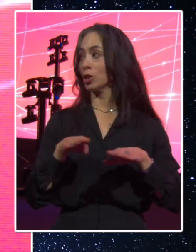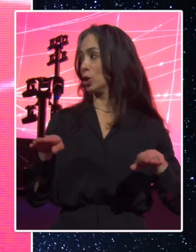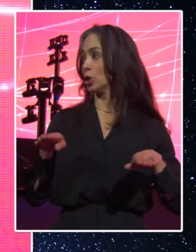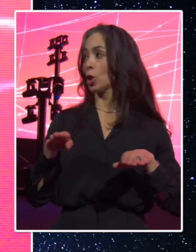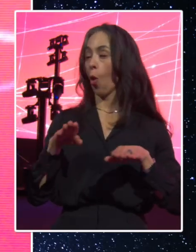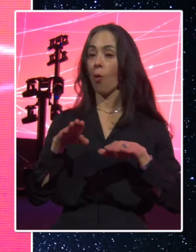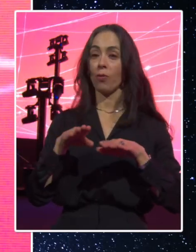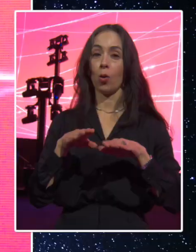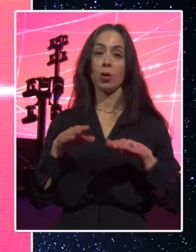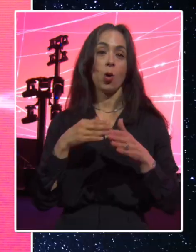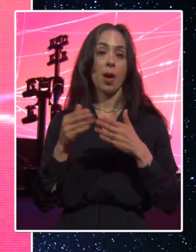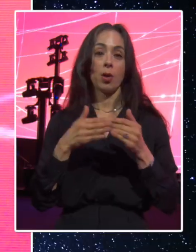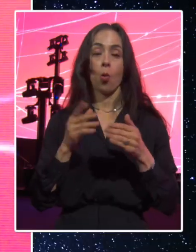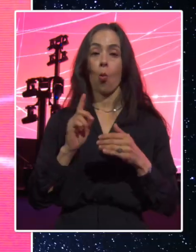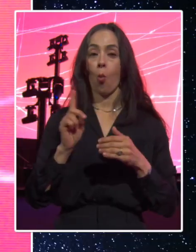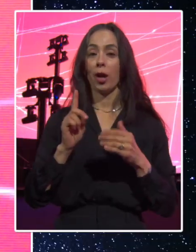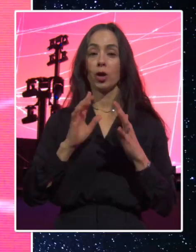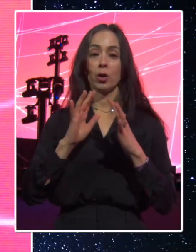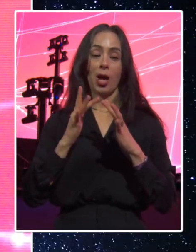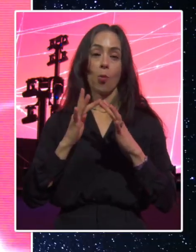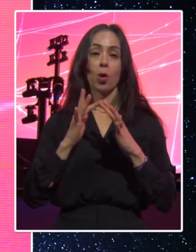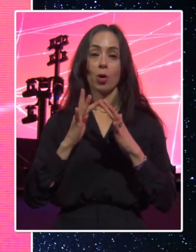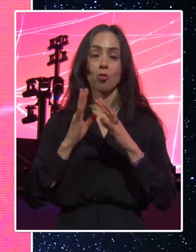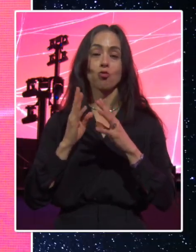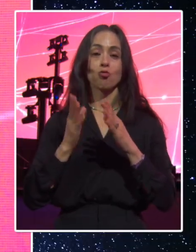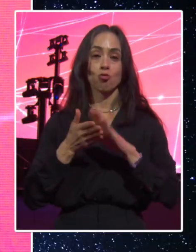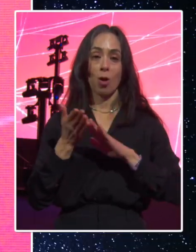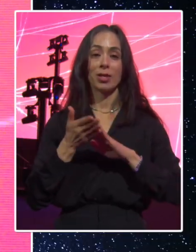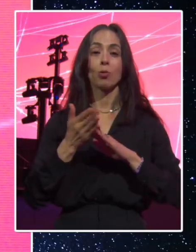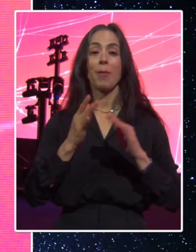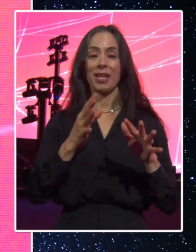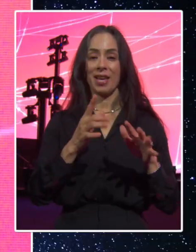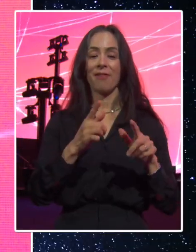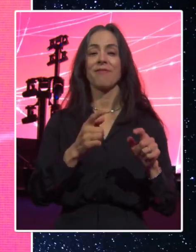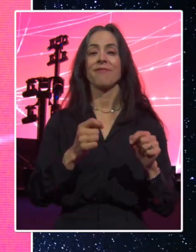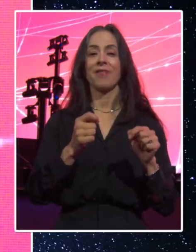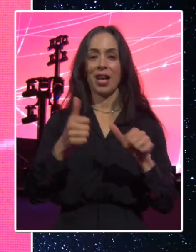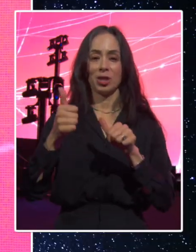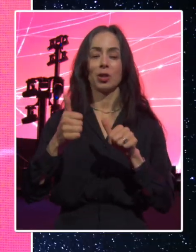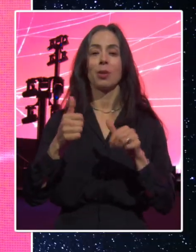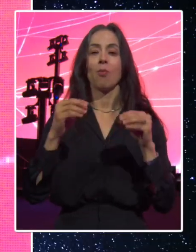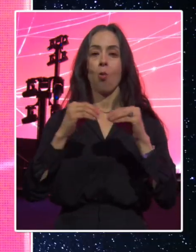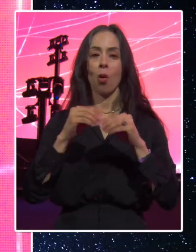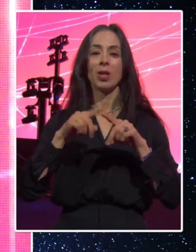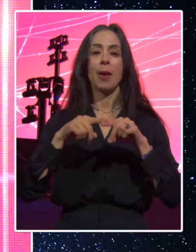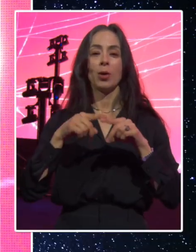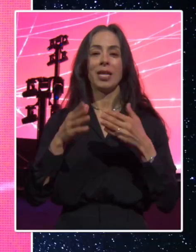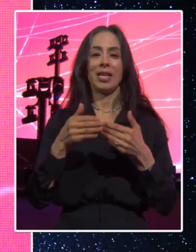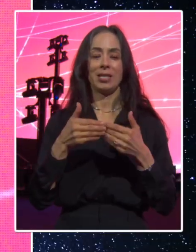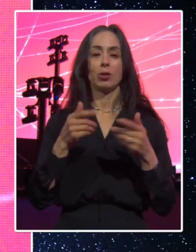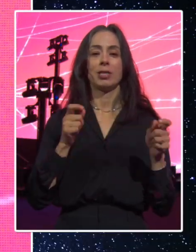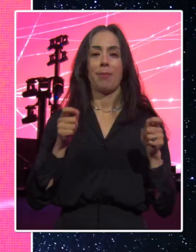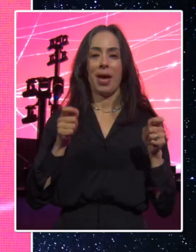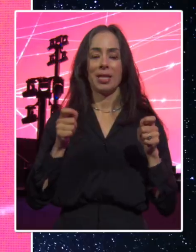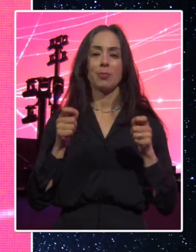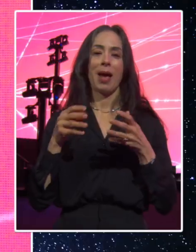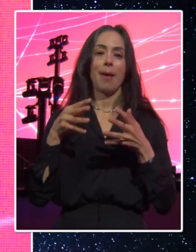No matter where your network runs, we are making it faster, more reliable and easier to manage by embedding AI